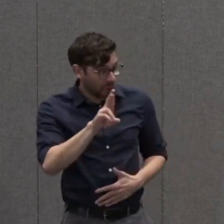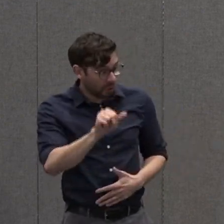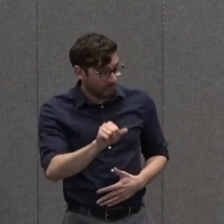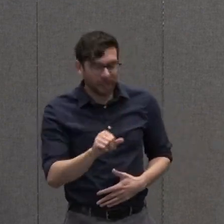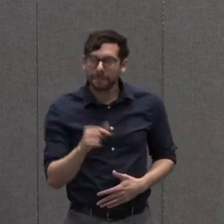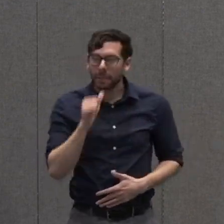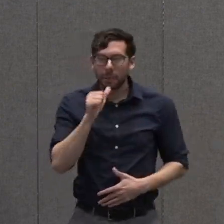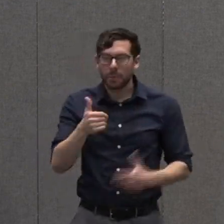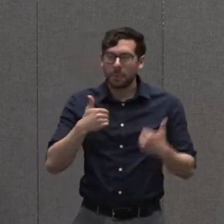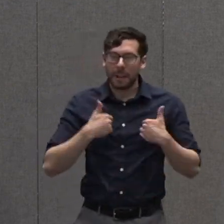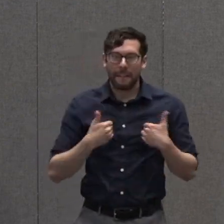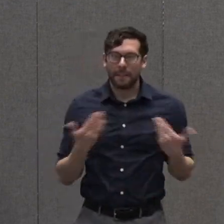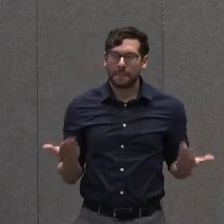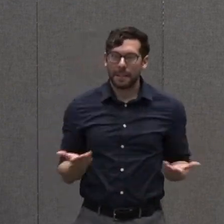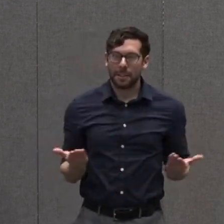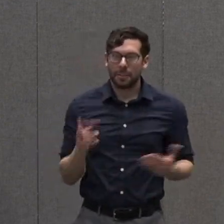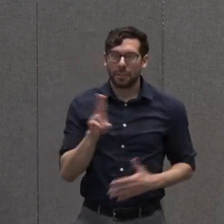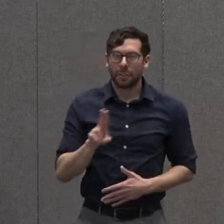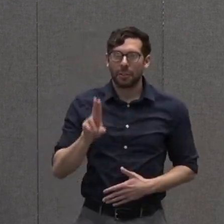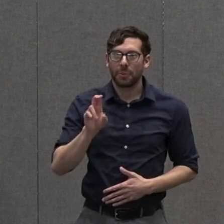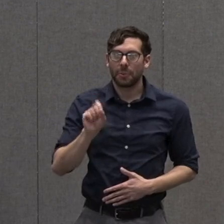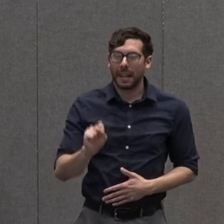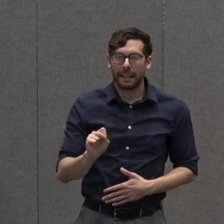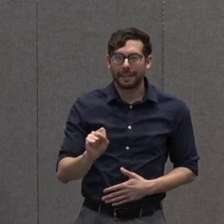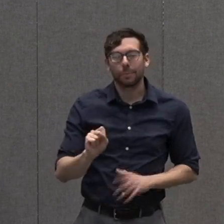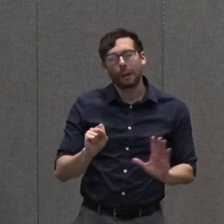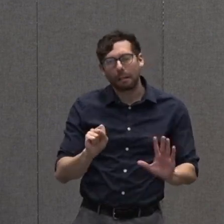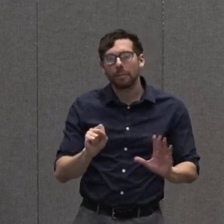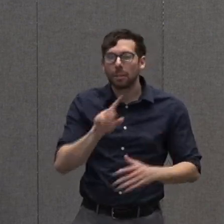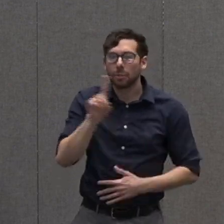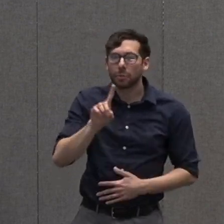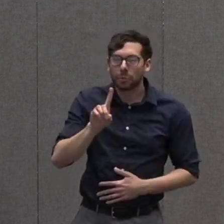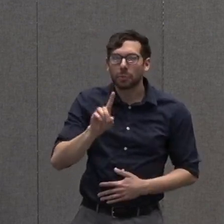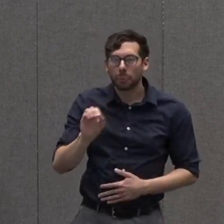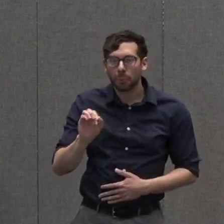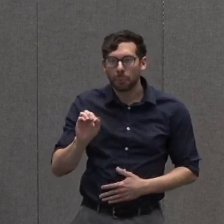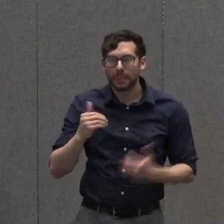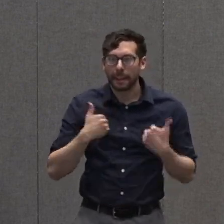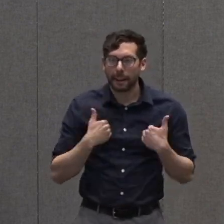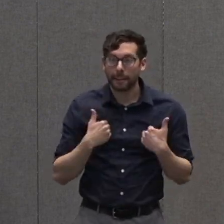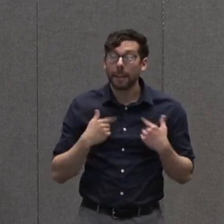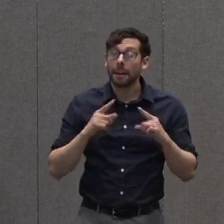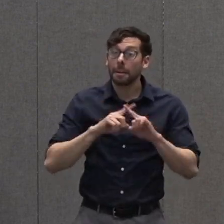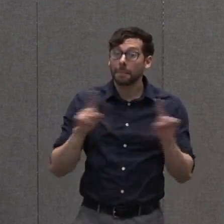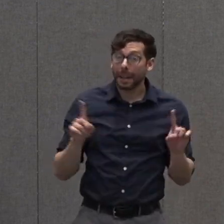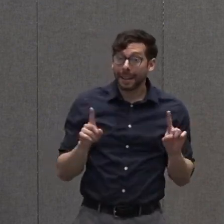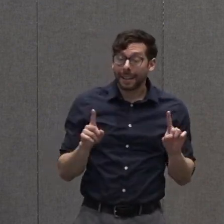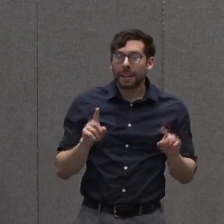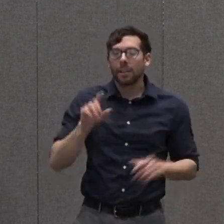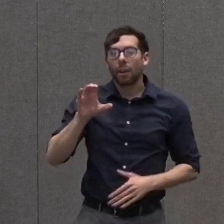But we do have coral snakes in the United States, that are in that cobra group, and have a similar,